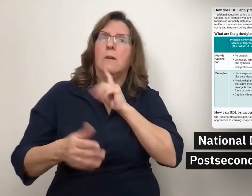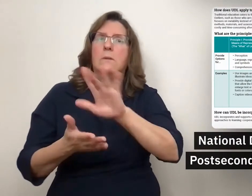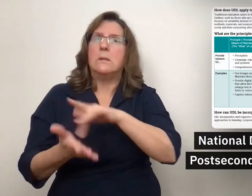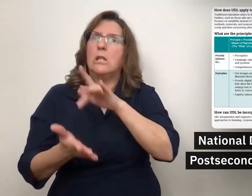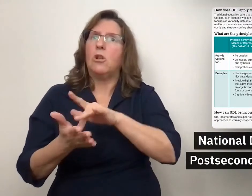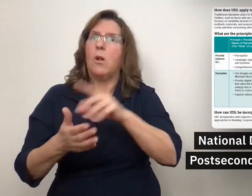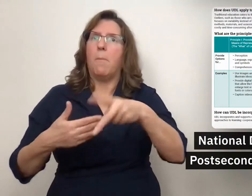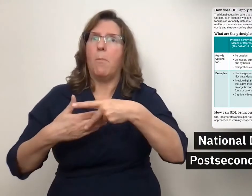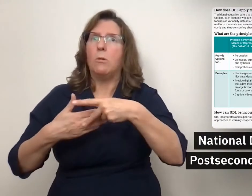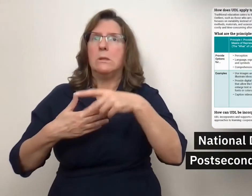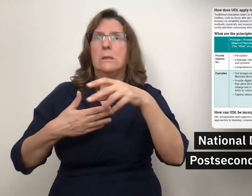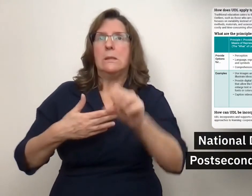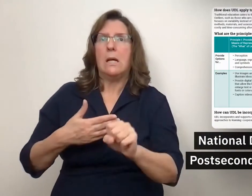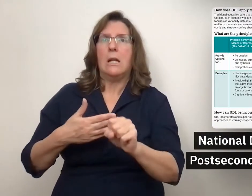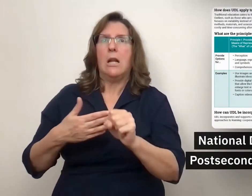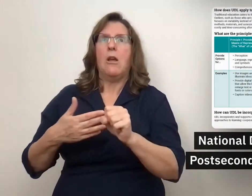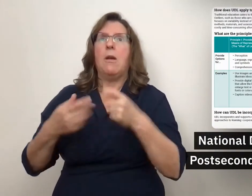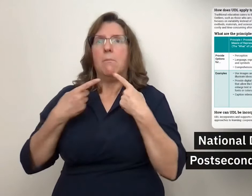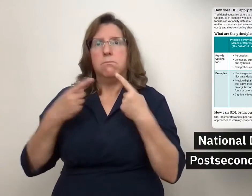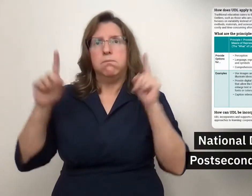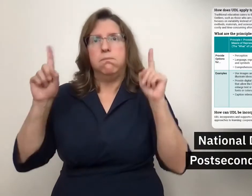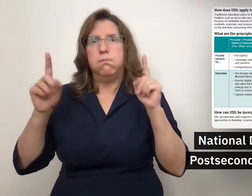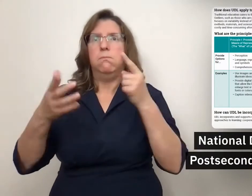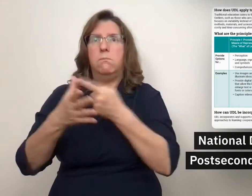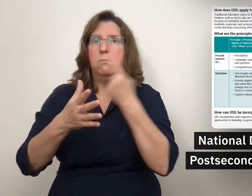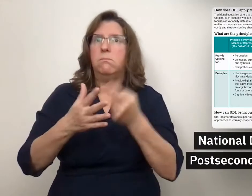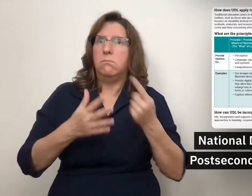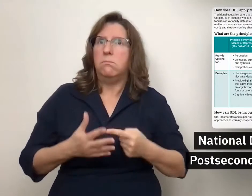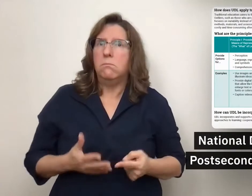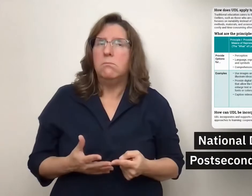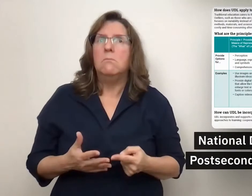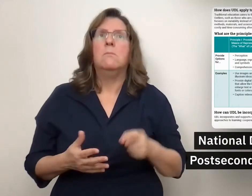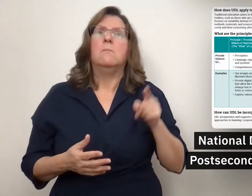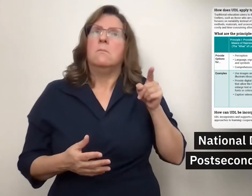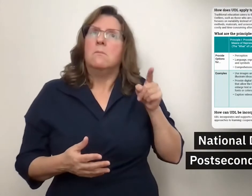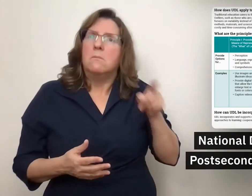The National Deaf Centre on Post-secondary Outcomes